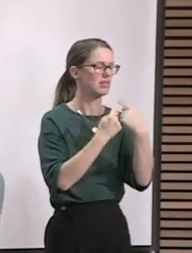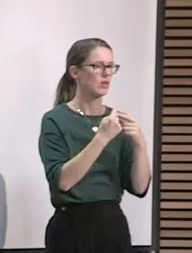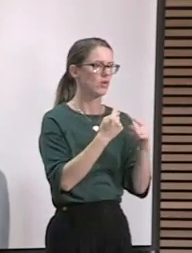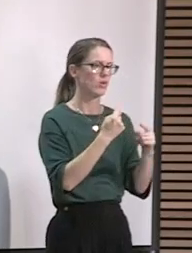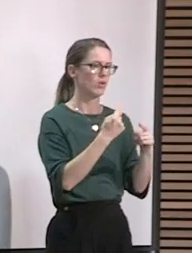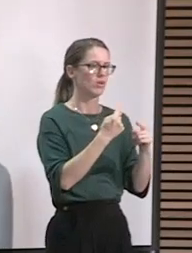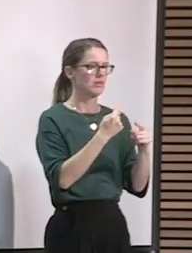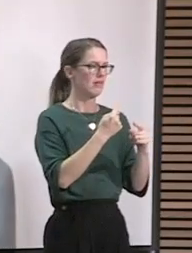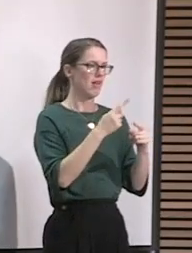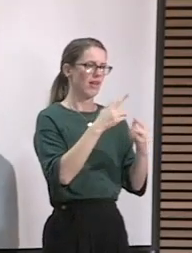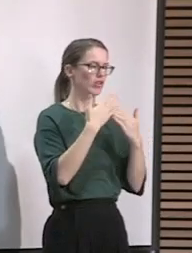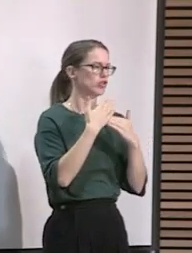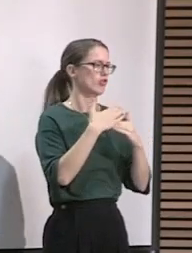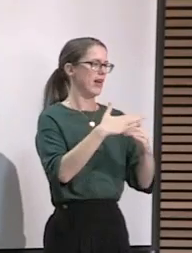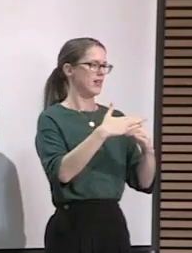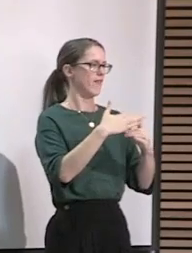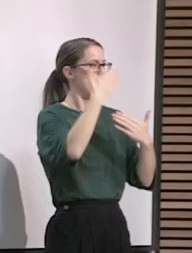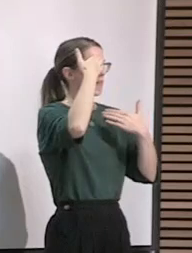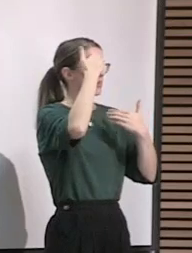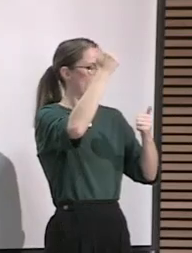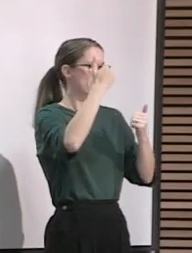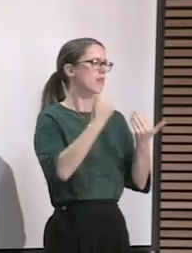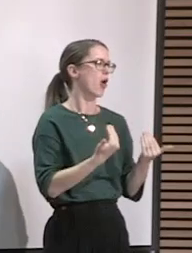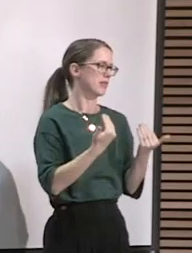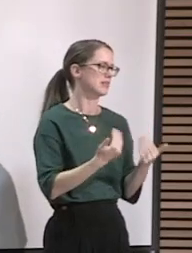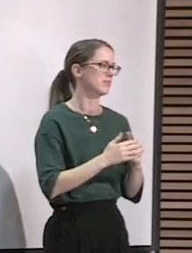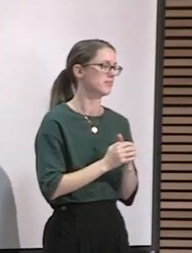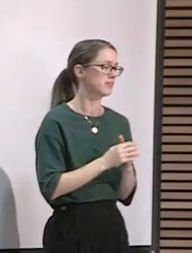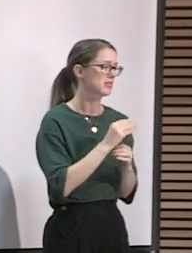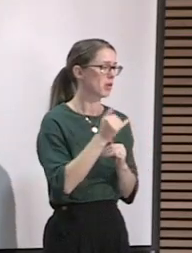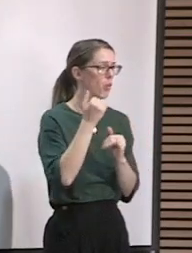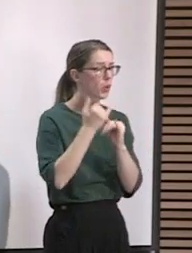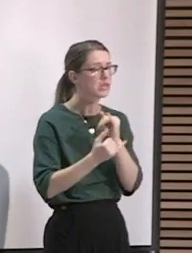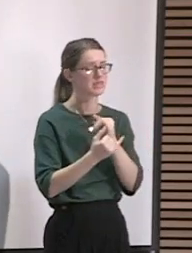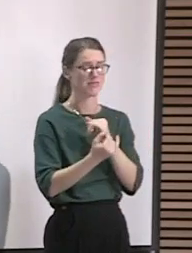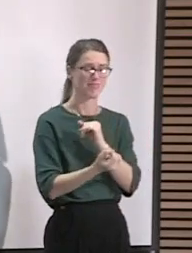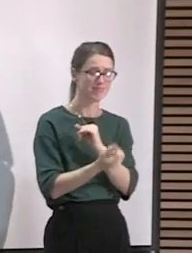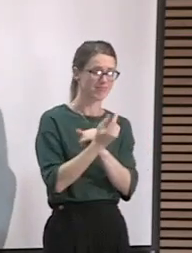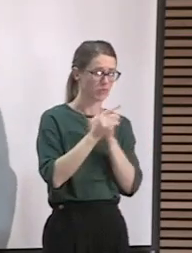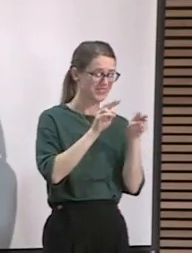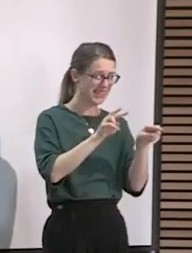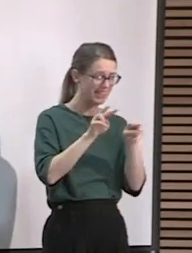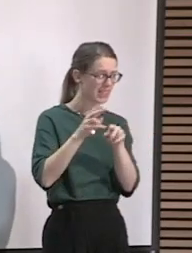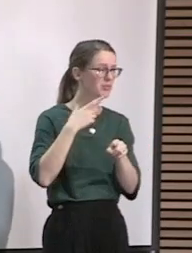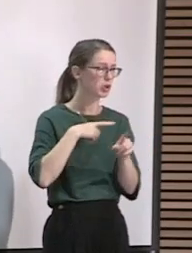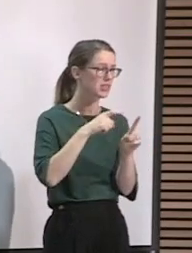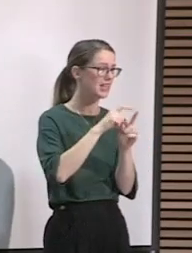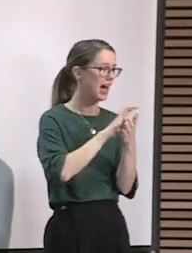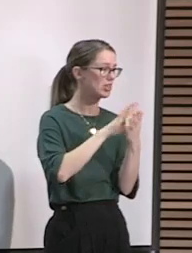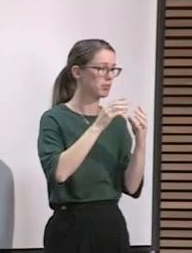huge emphasis on mental health. One of the issues DHBs are reporting to us is that they are capacity- and